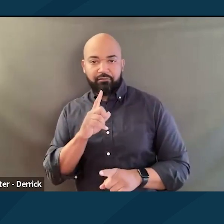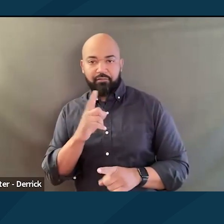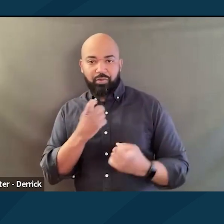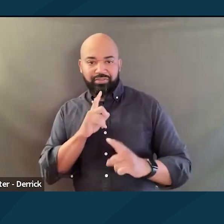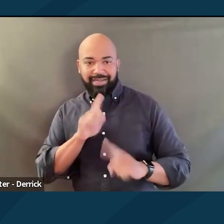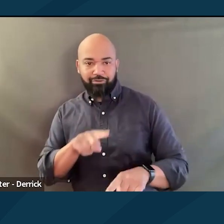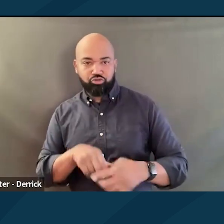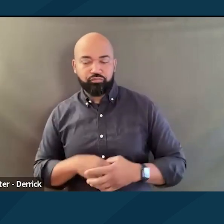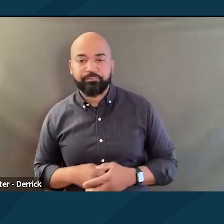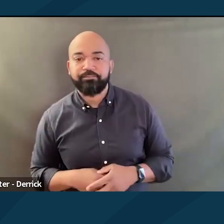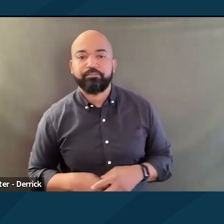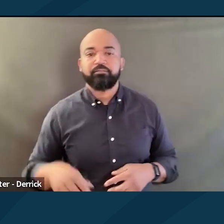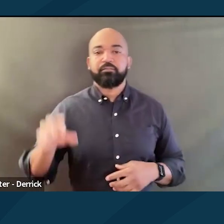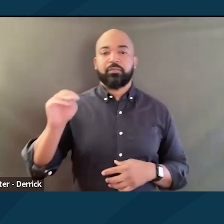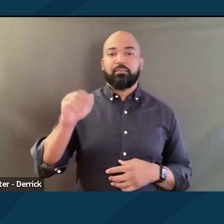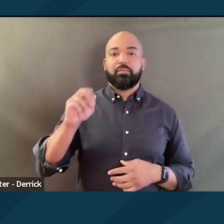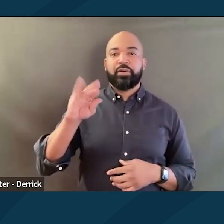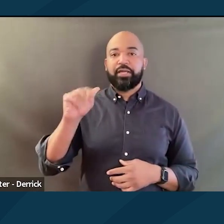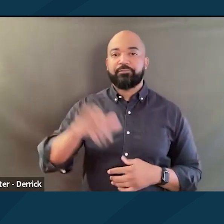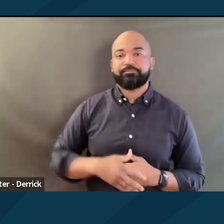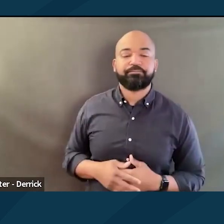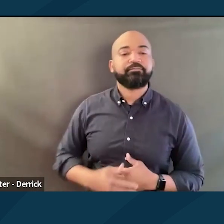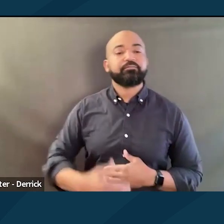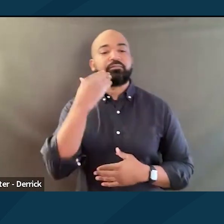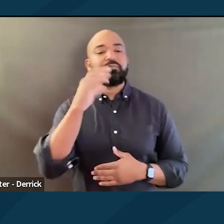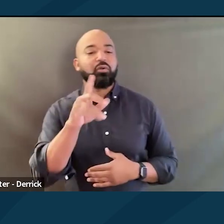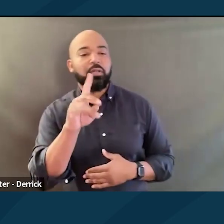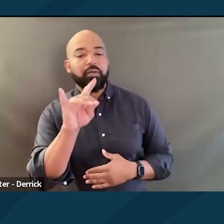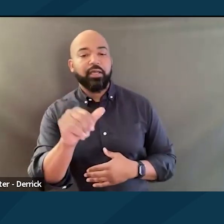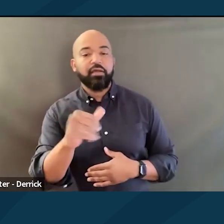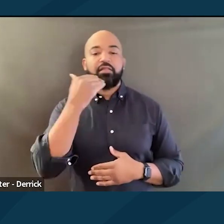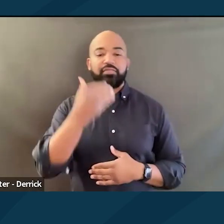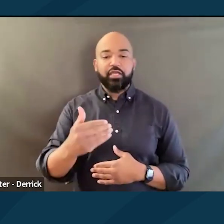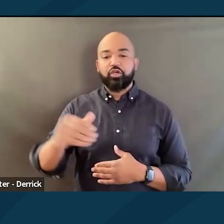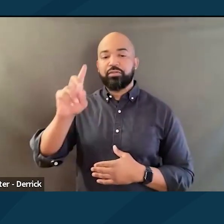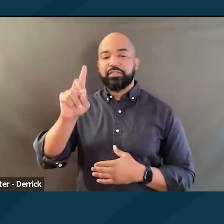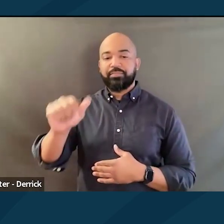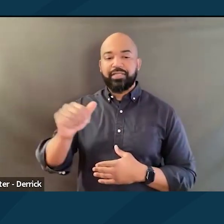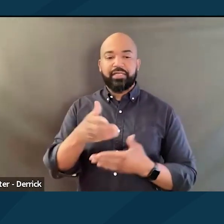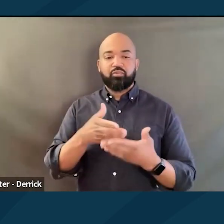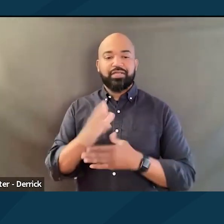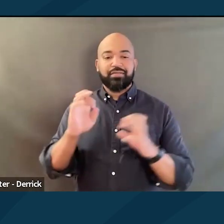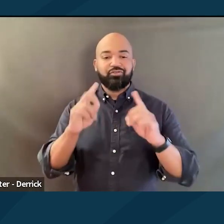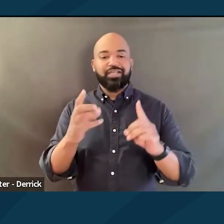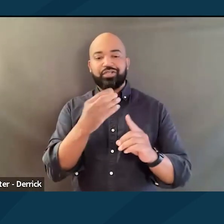Thank you so much, Claudia. And thank you to the Disability Rights Education and Defense Fund for hosting this important webinar.